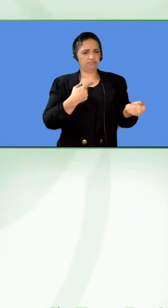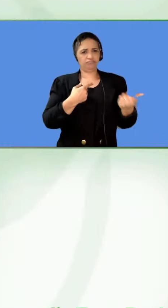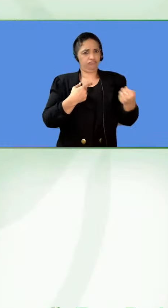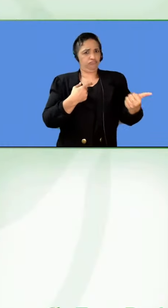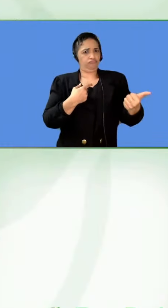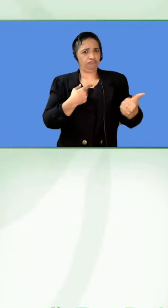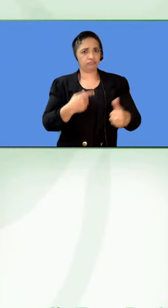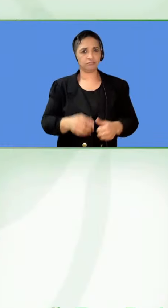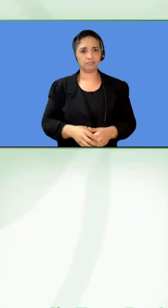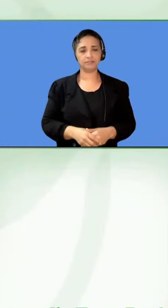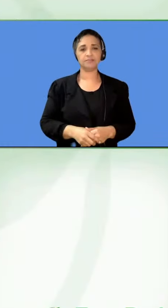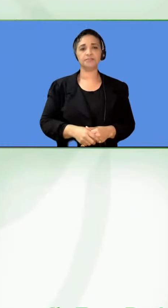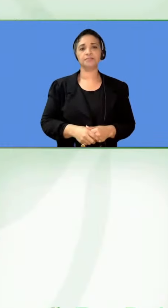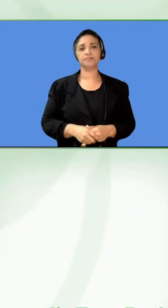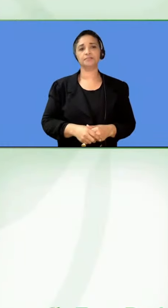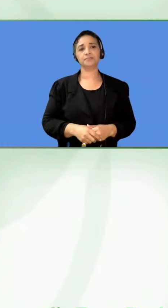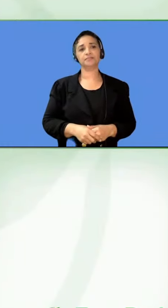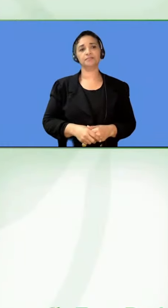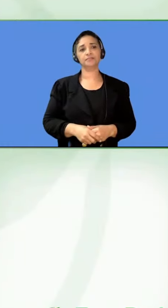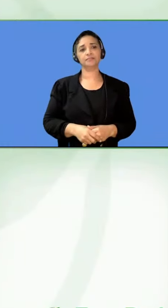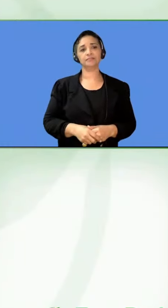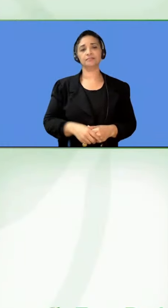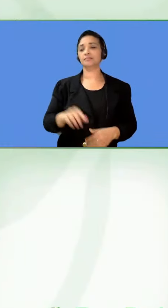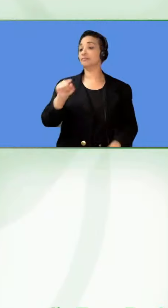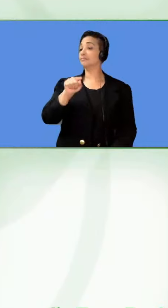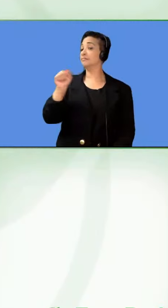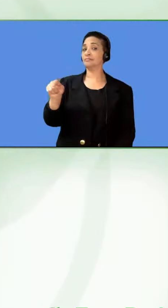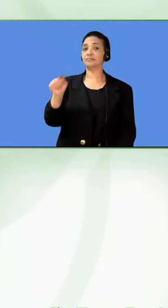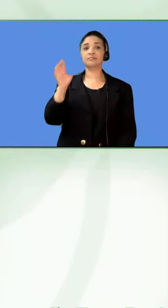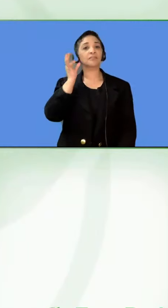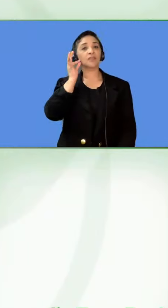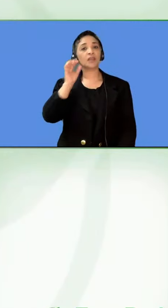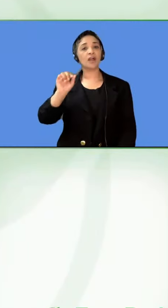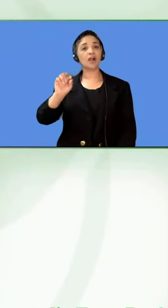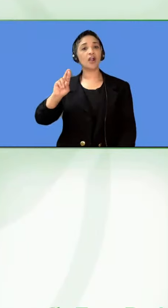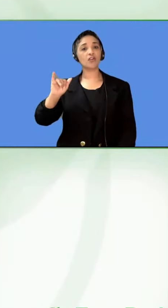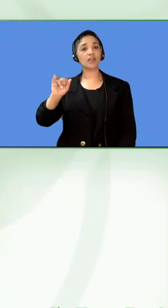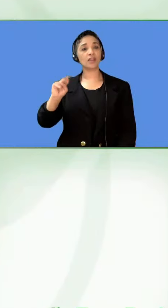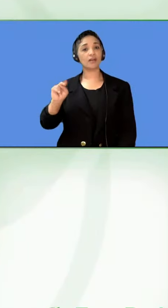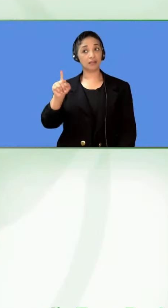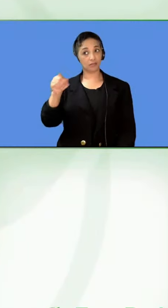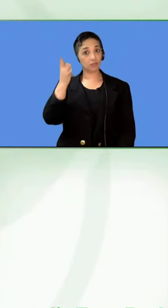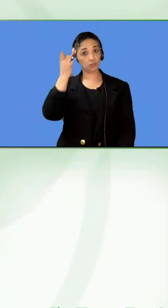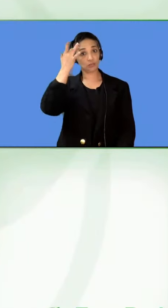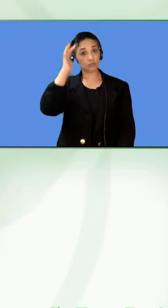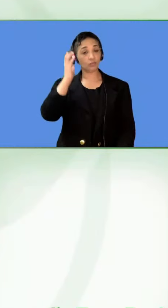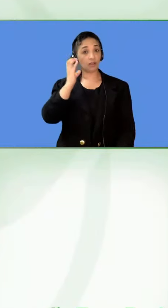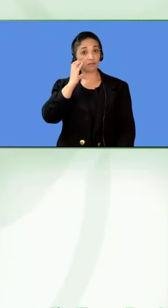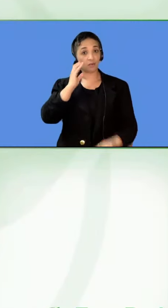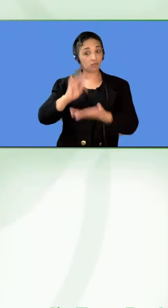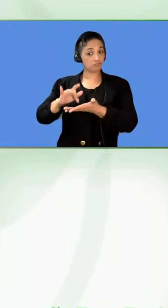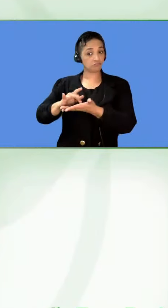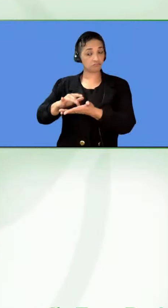Arianna, I suppose you are using a smartphone? Yes.